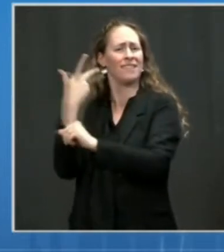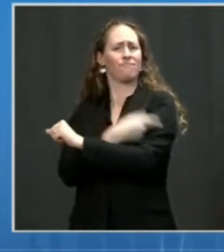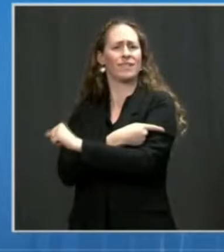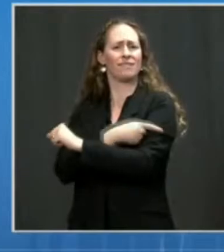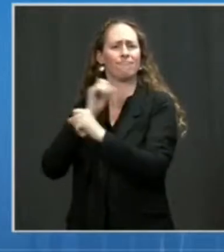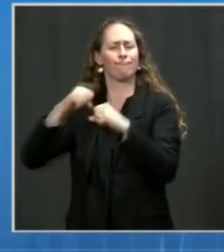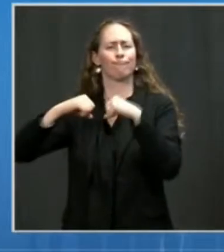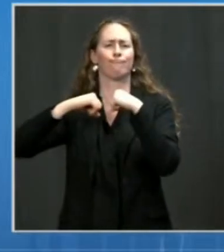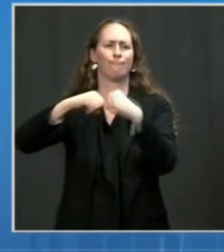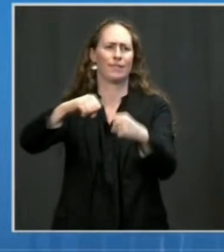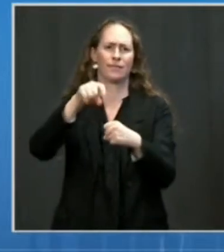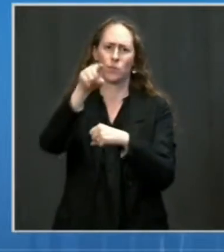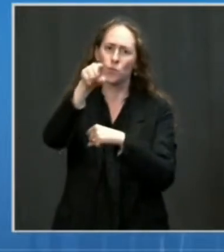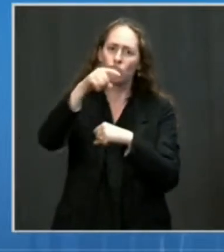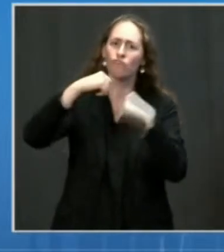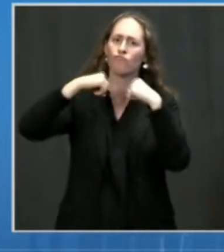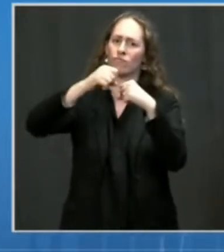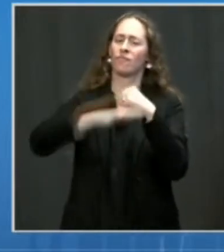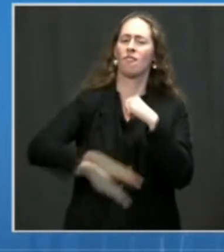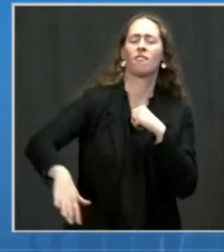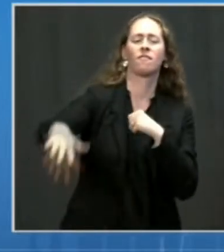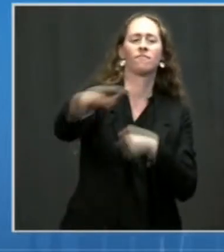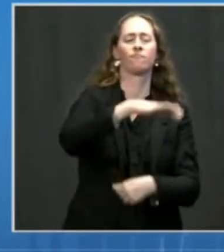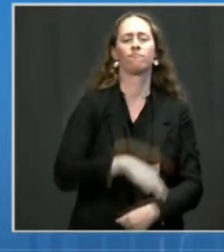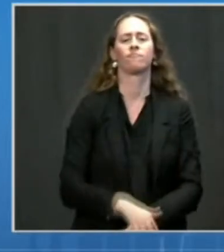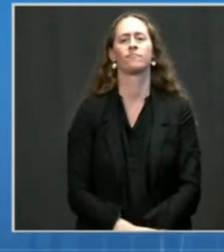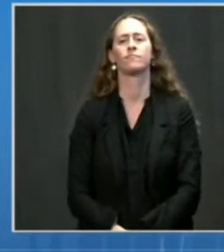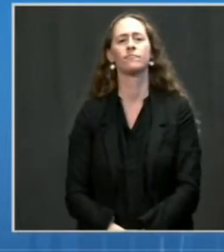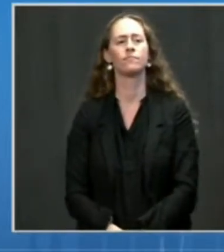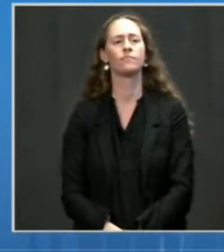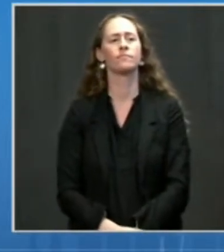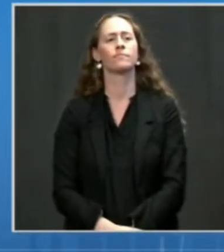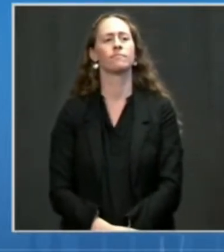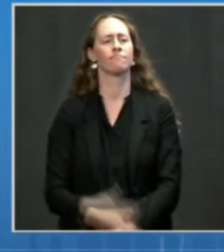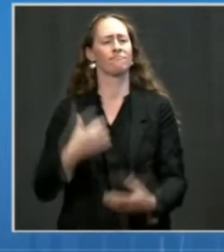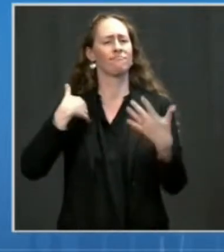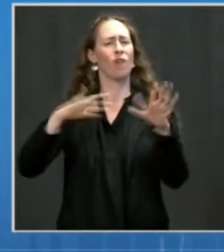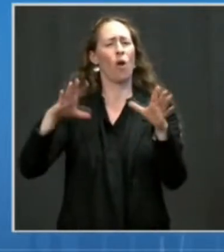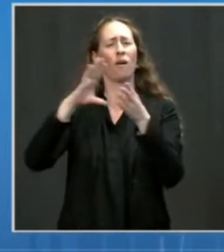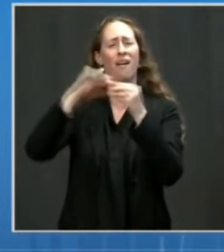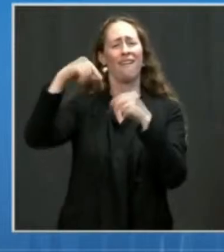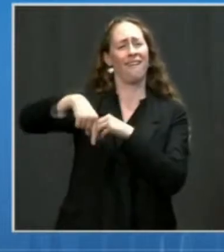HOSPITALIZATIONS, AND DEATH. VACCINES ARE PROVIDING PROTECTION, BOTH FOR